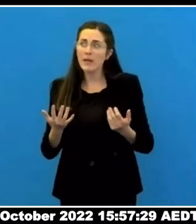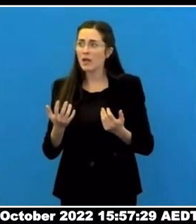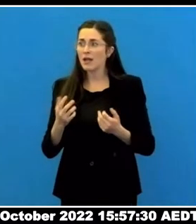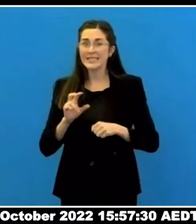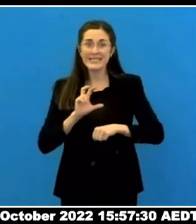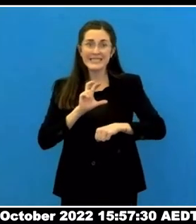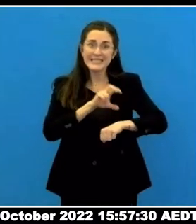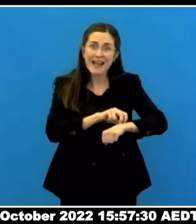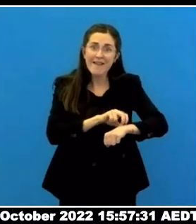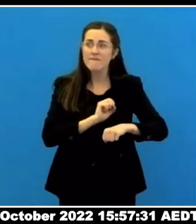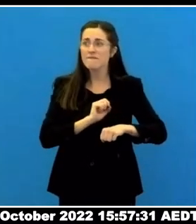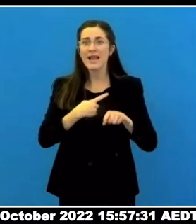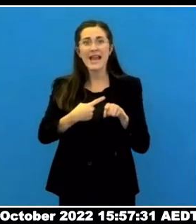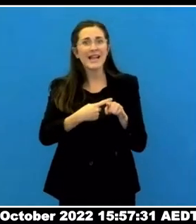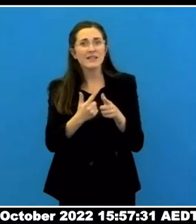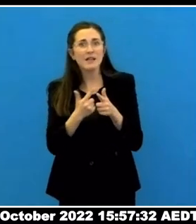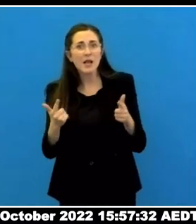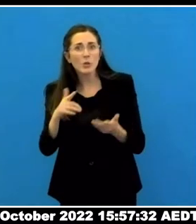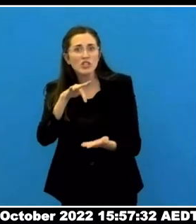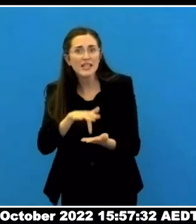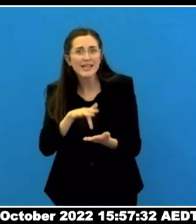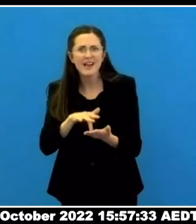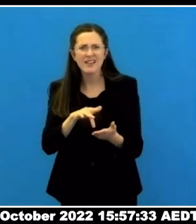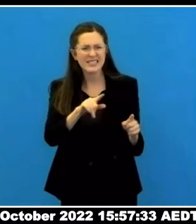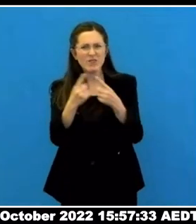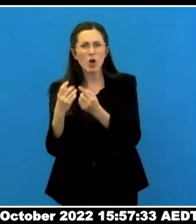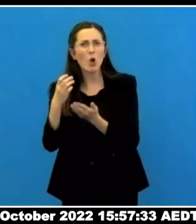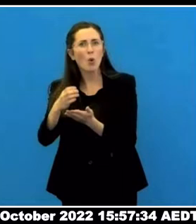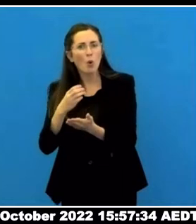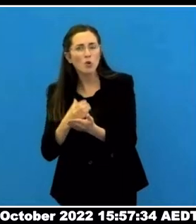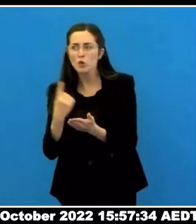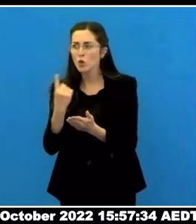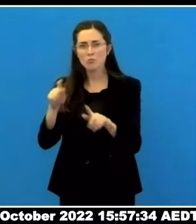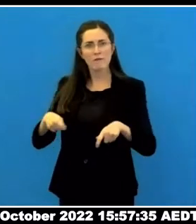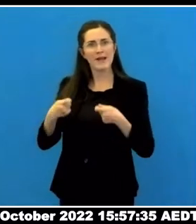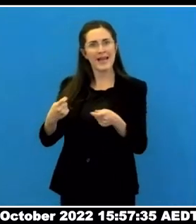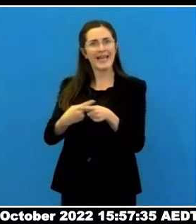the English language centres that provides you know,